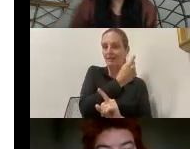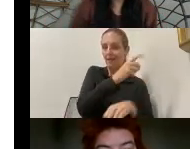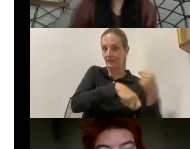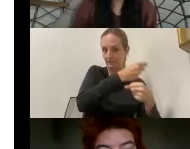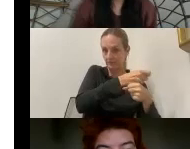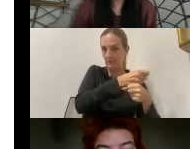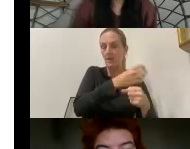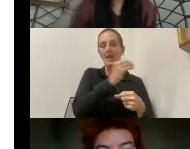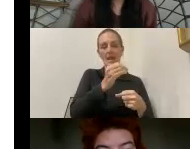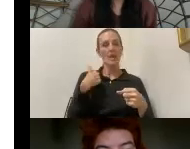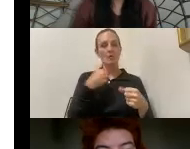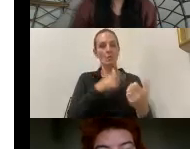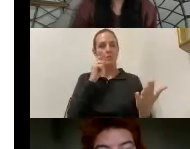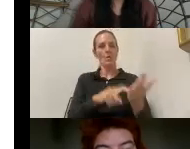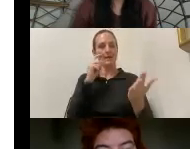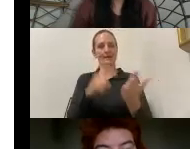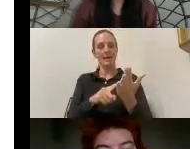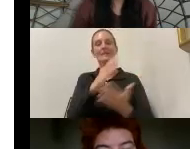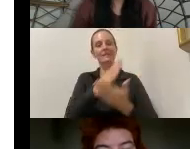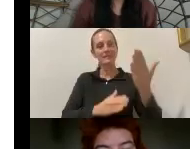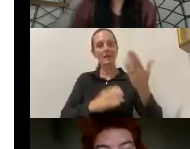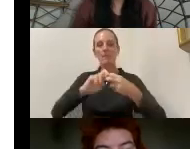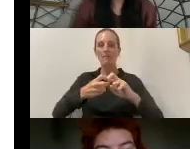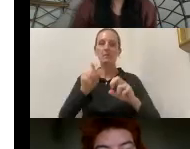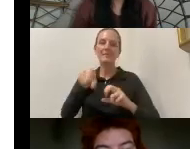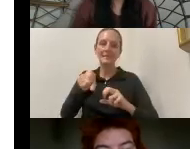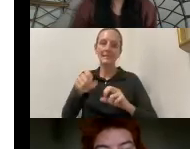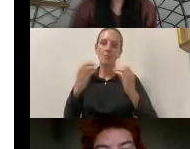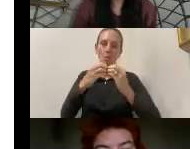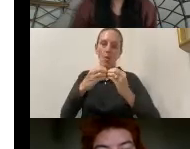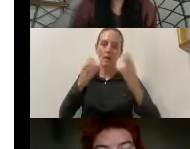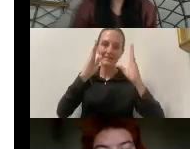our issues that need more attention are Elders and the youth.